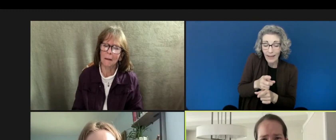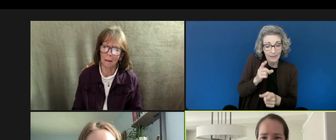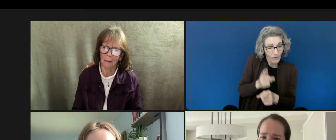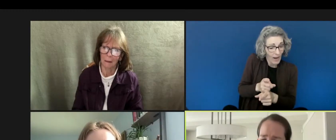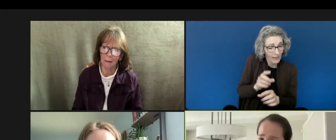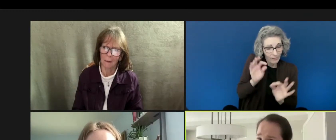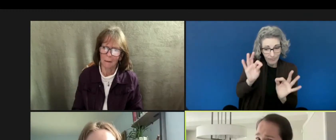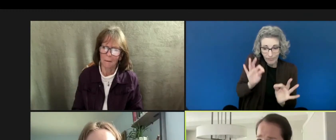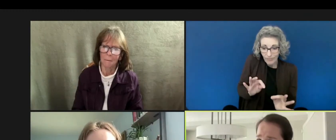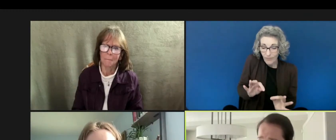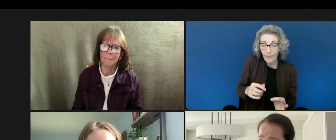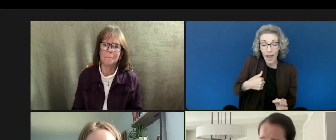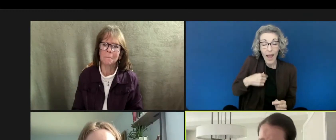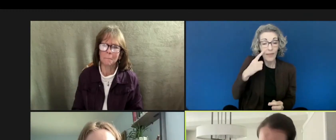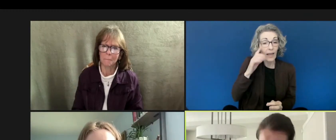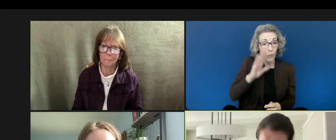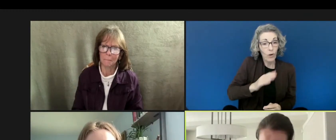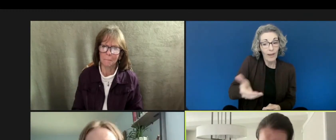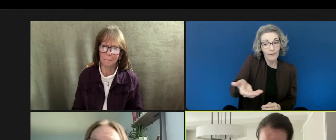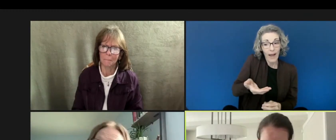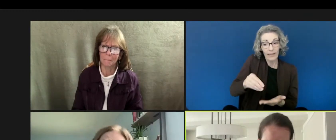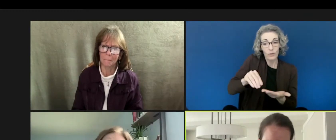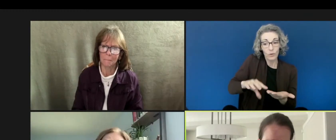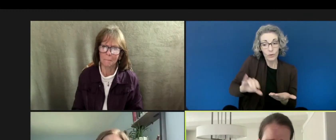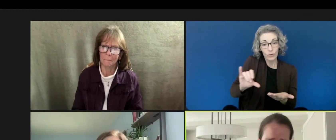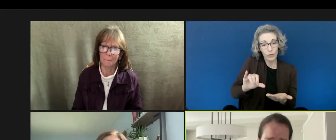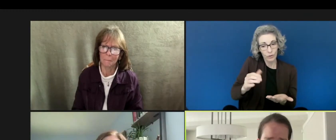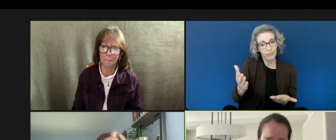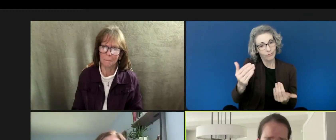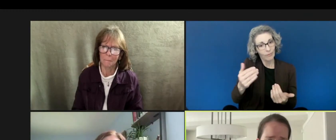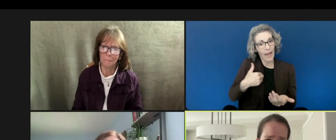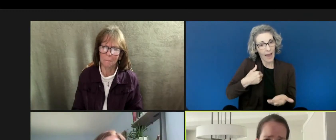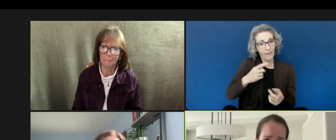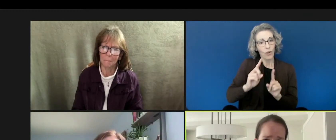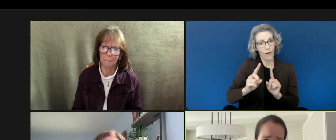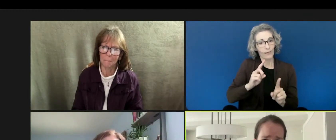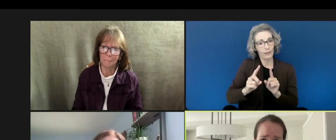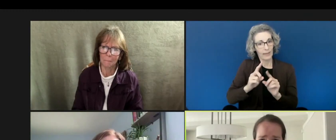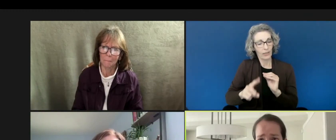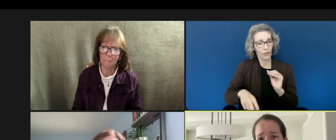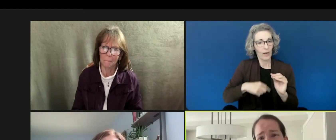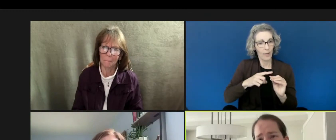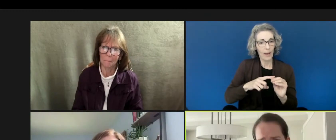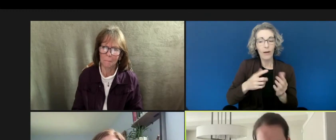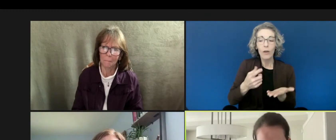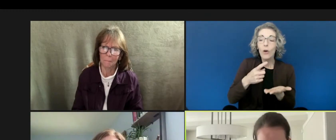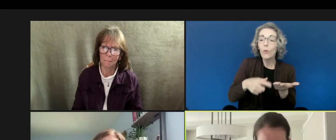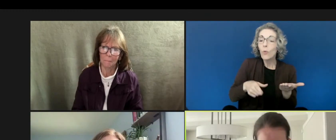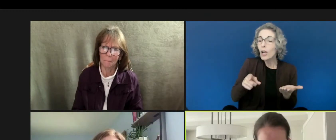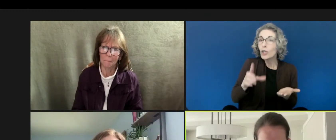And I think I would invite them as well to have a conversation about, what would you like to do next?